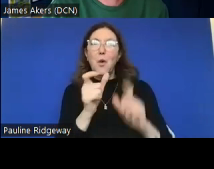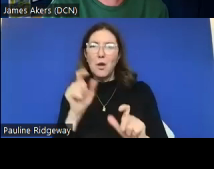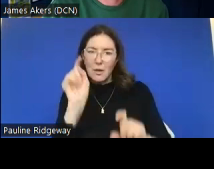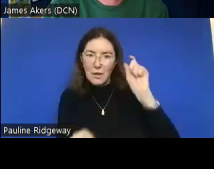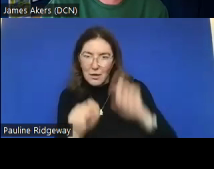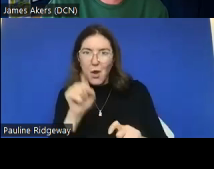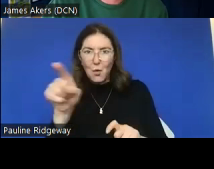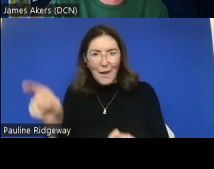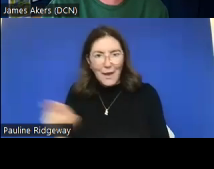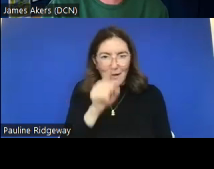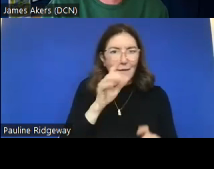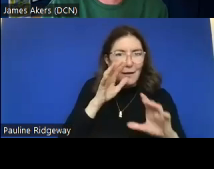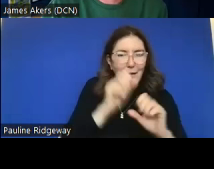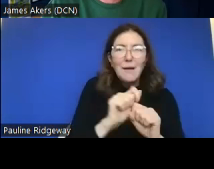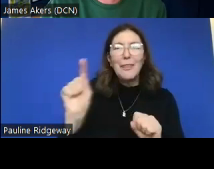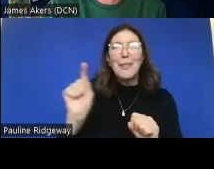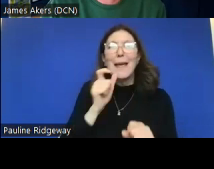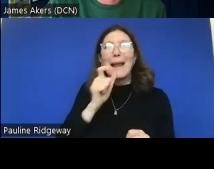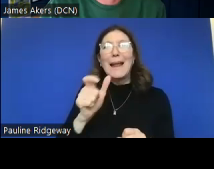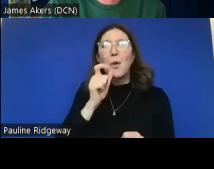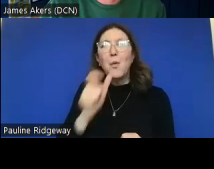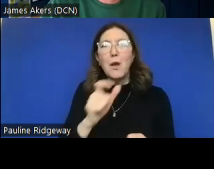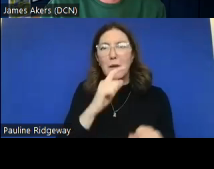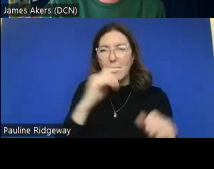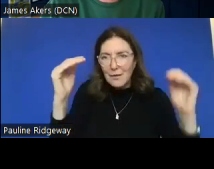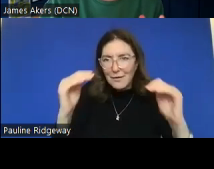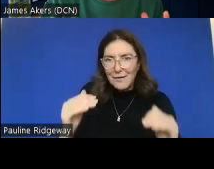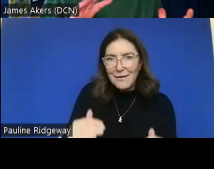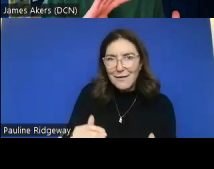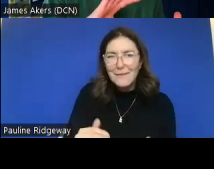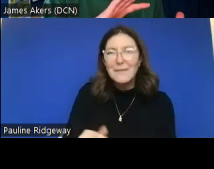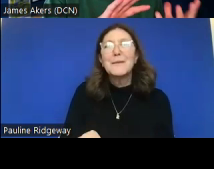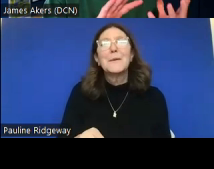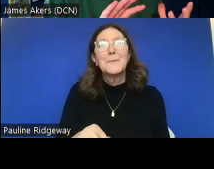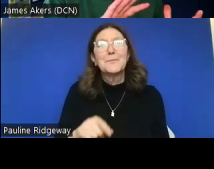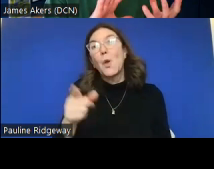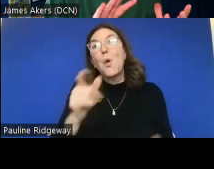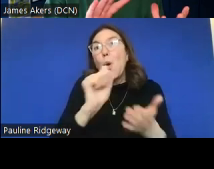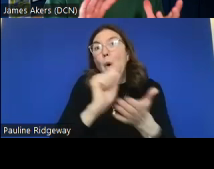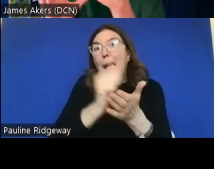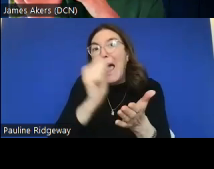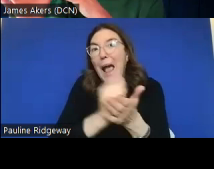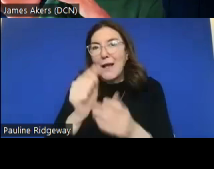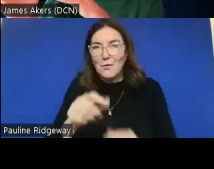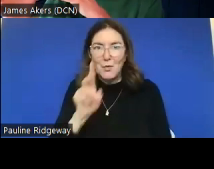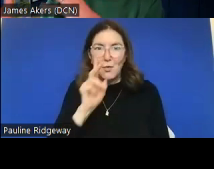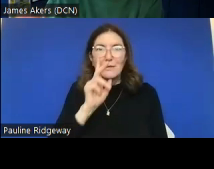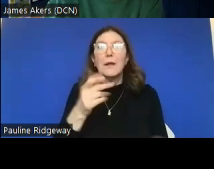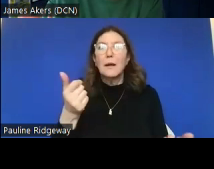If you are running Google ads, you can link that in here as well. You can see the impact of the ads on the activities